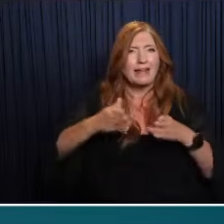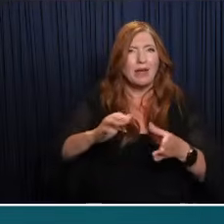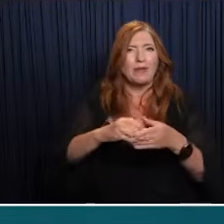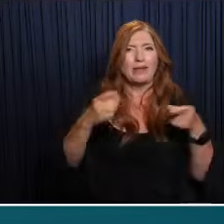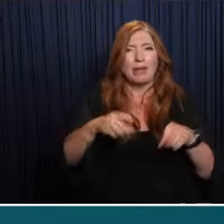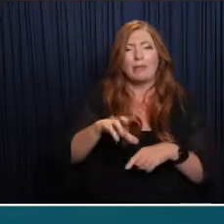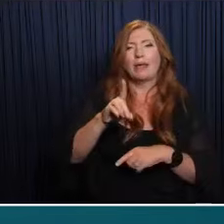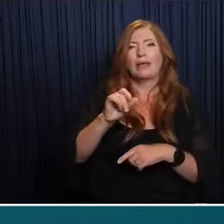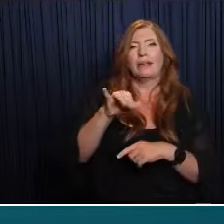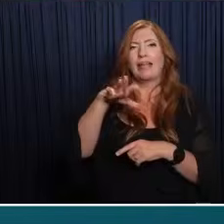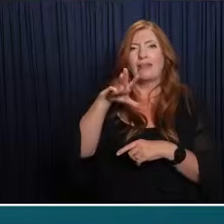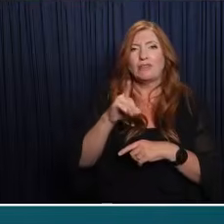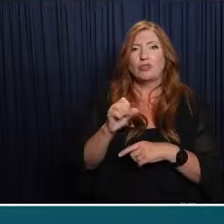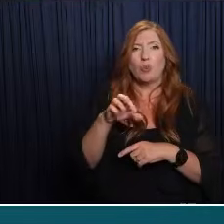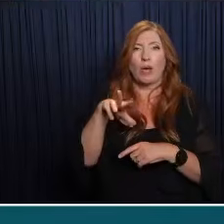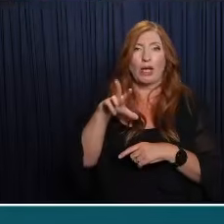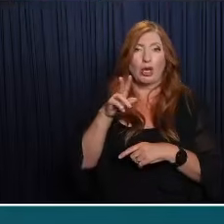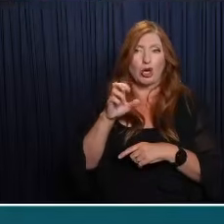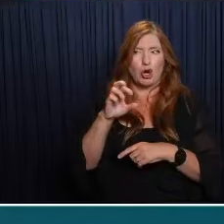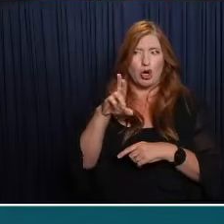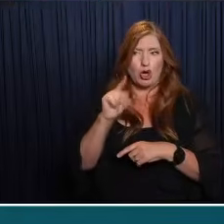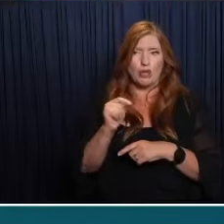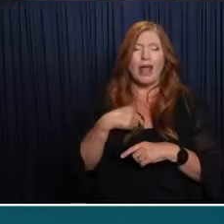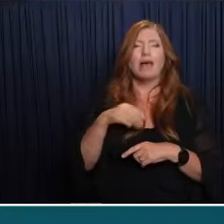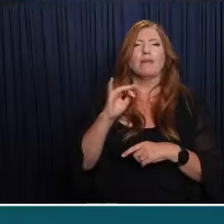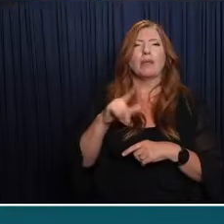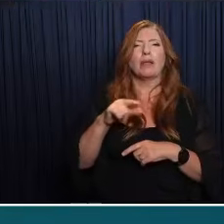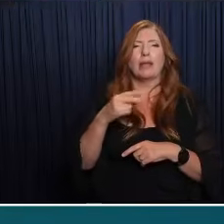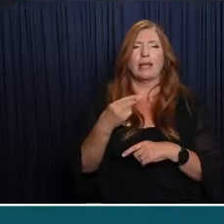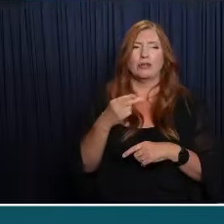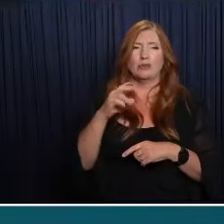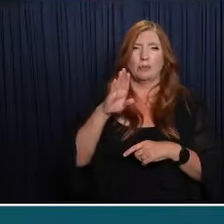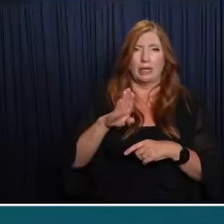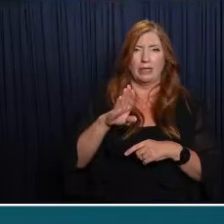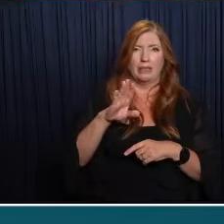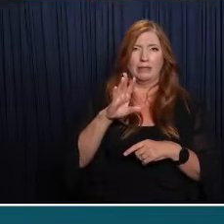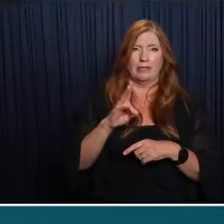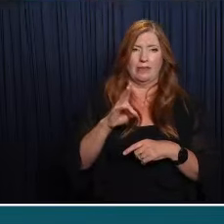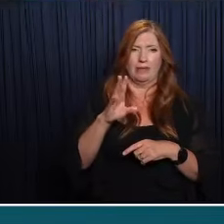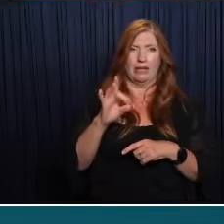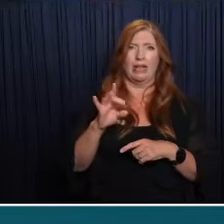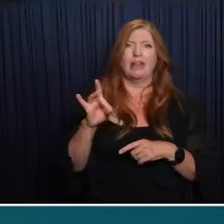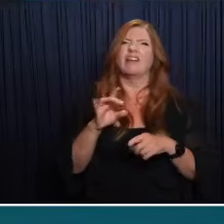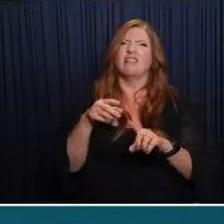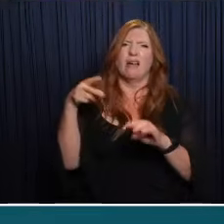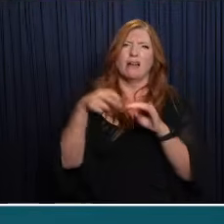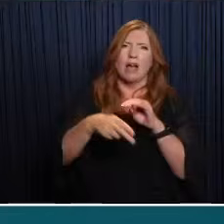THE FEDERAL GOVERNMENT IS GOING